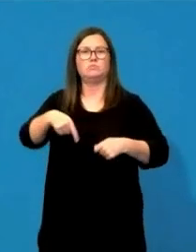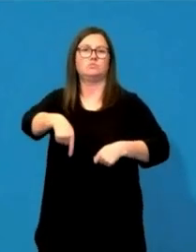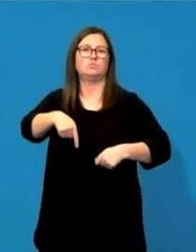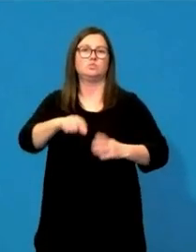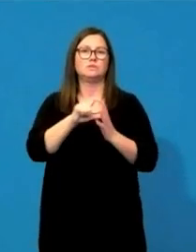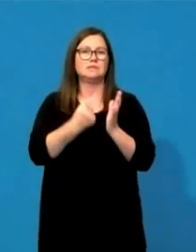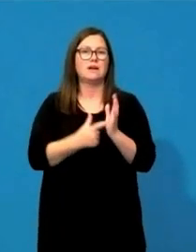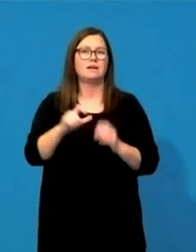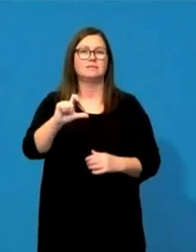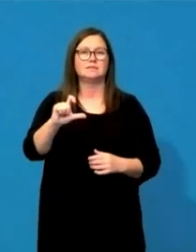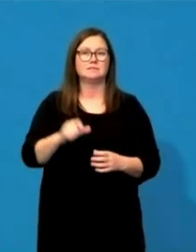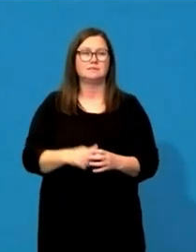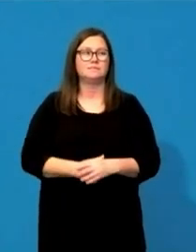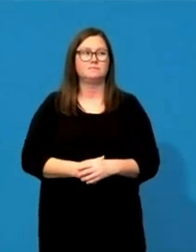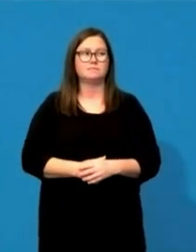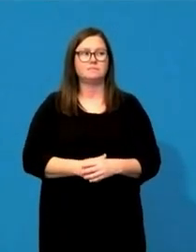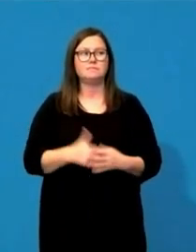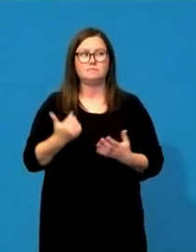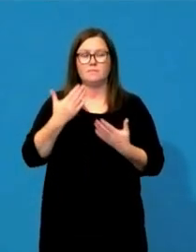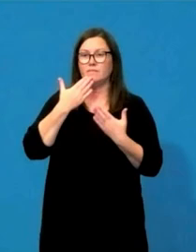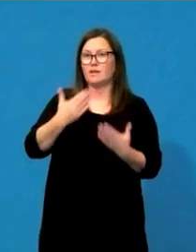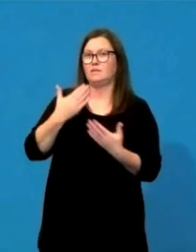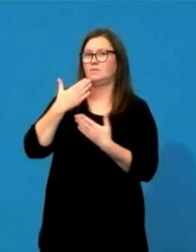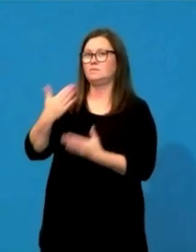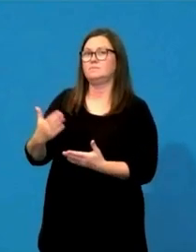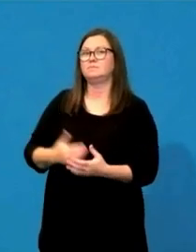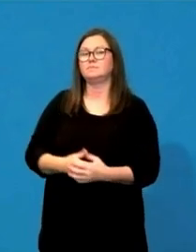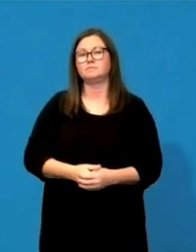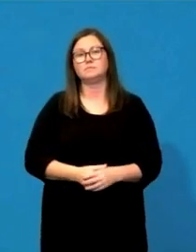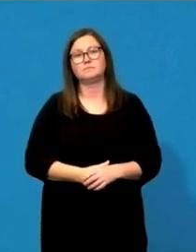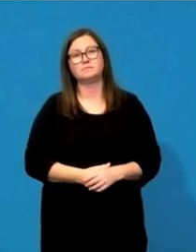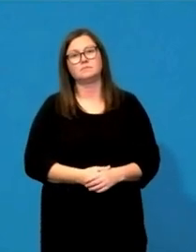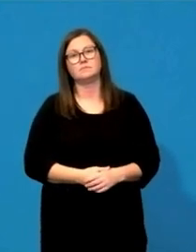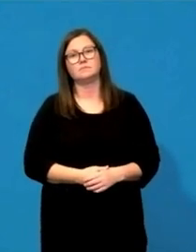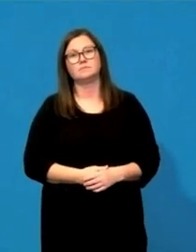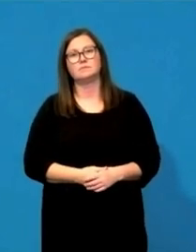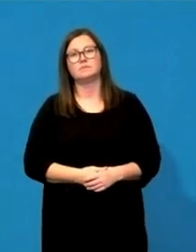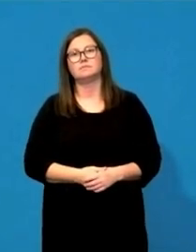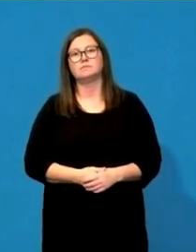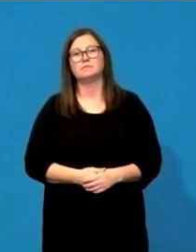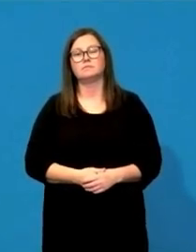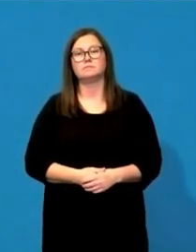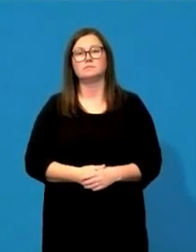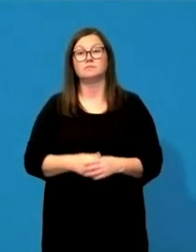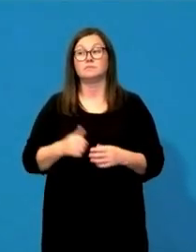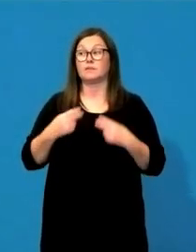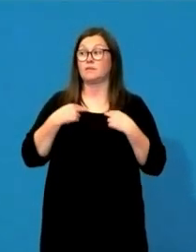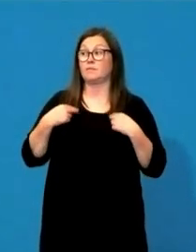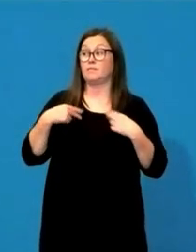Thank you. Ms Tarrago, I think that Mr Griffin is approaching again.